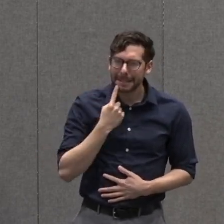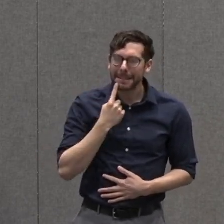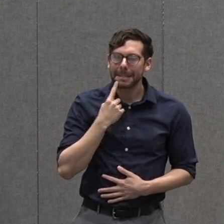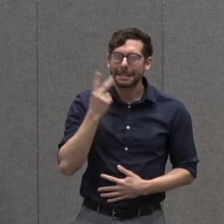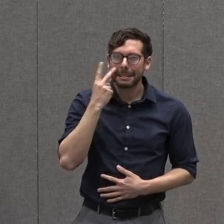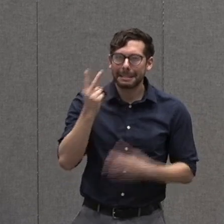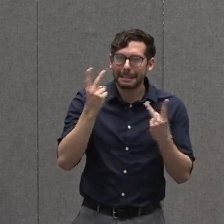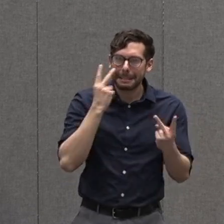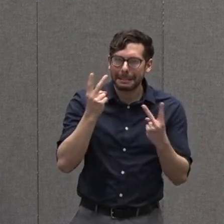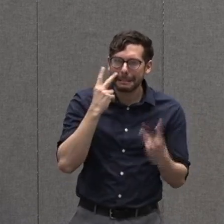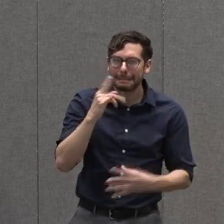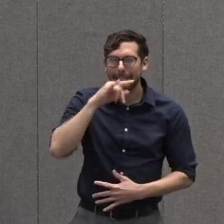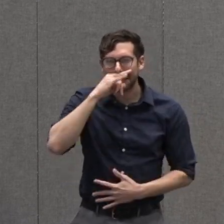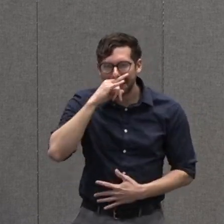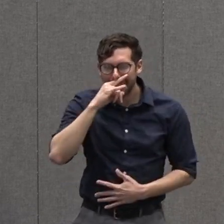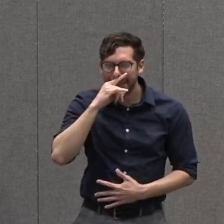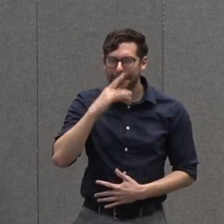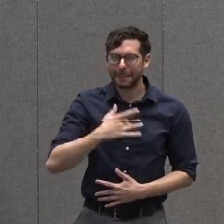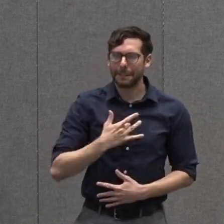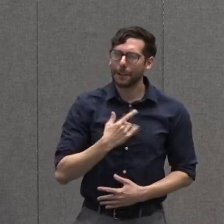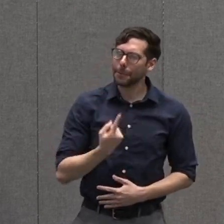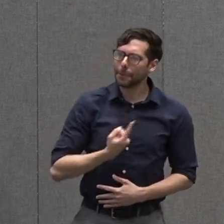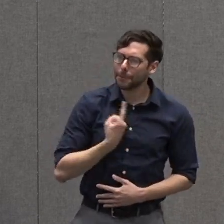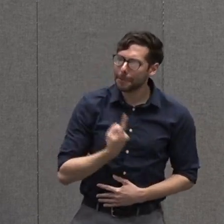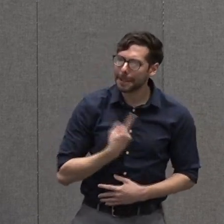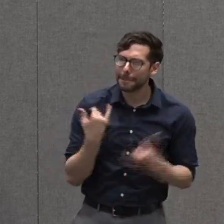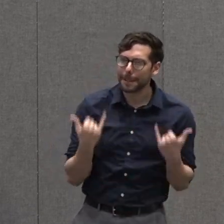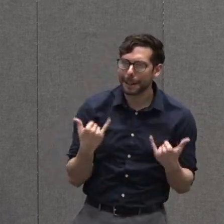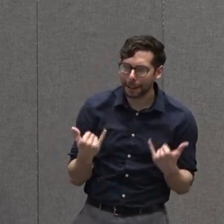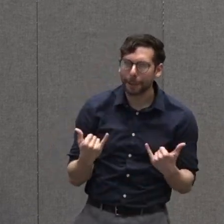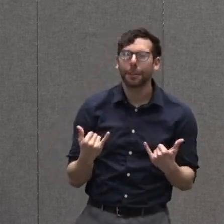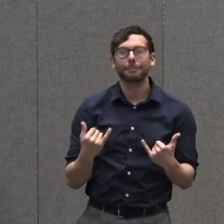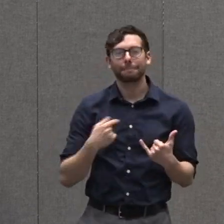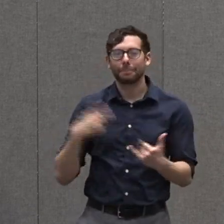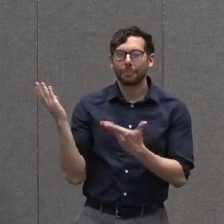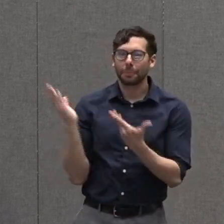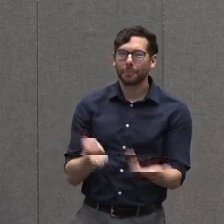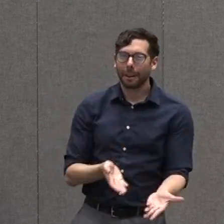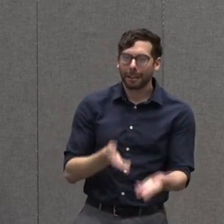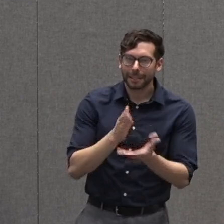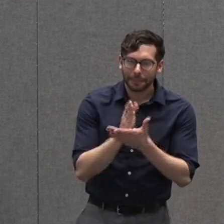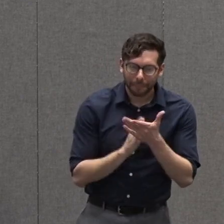and they're very lonely right now. So we brought some in, the smallest snake is actually